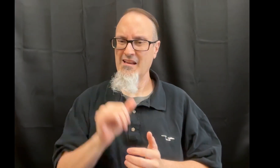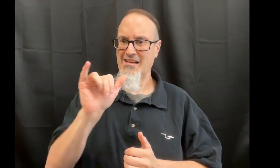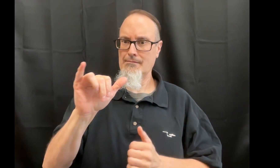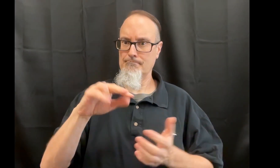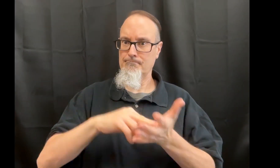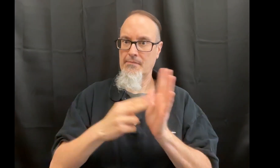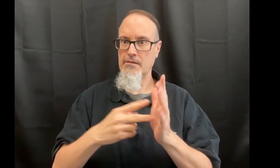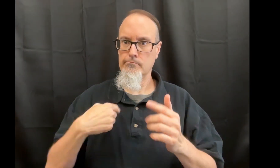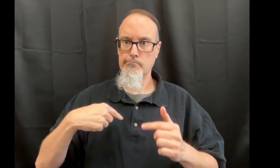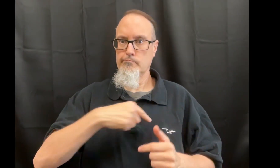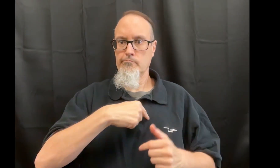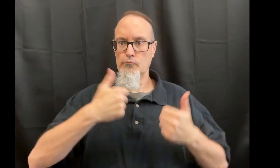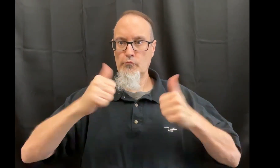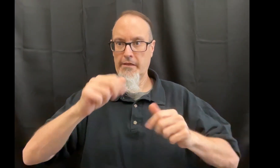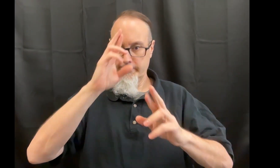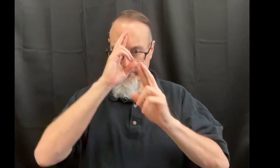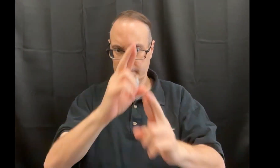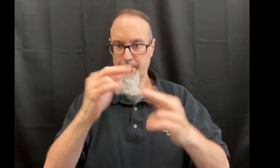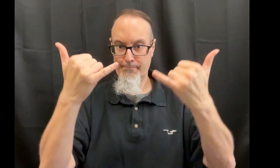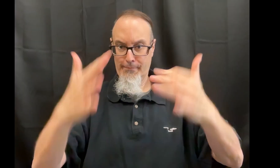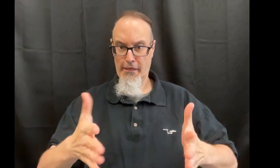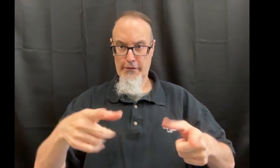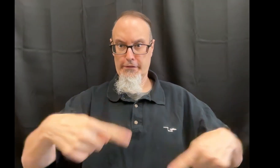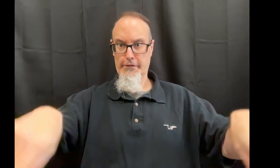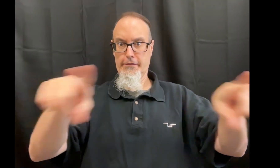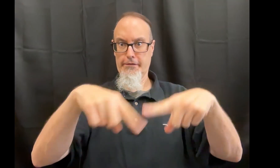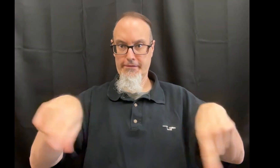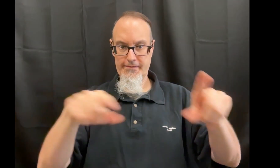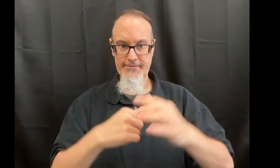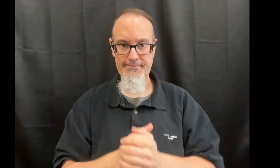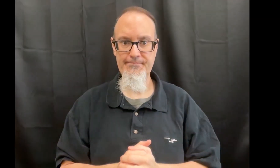That means we’re trying to respect the players.